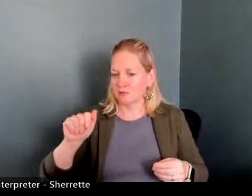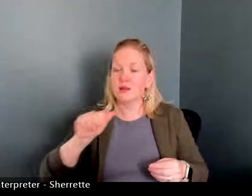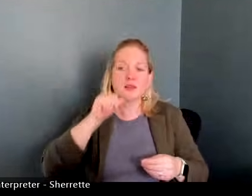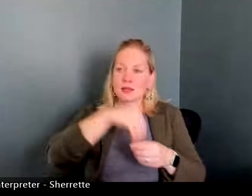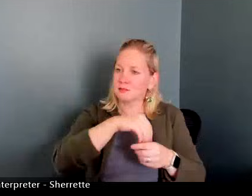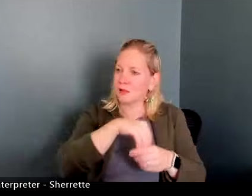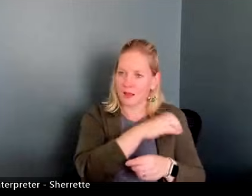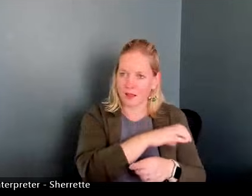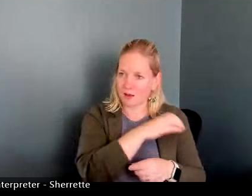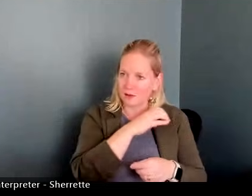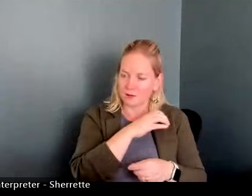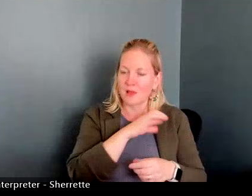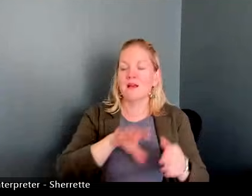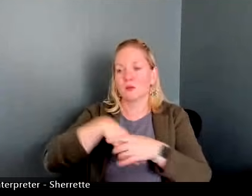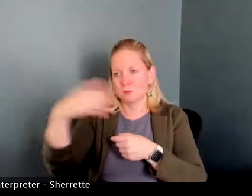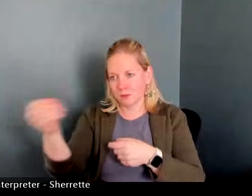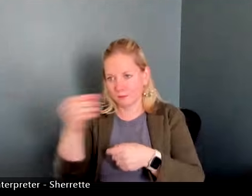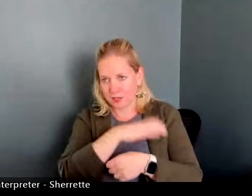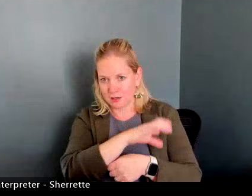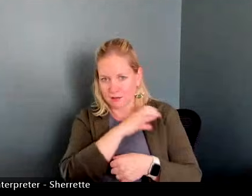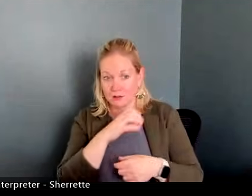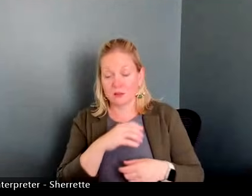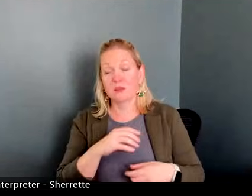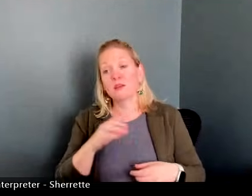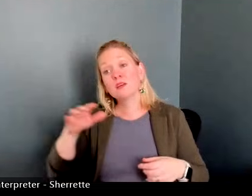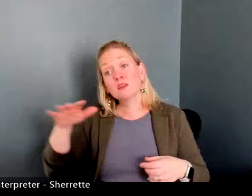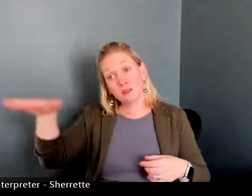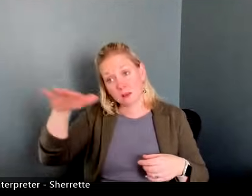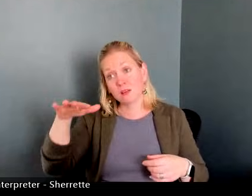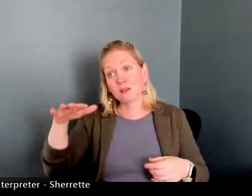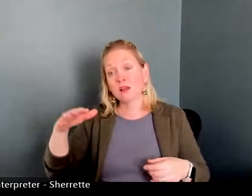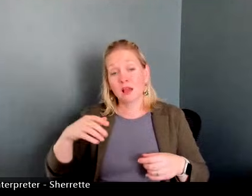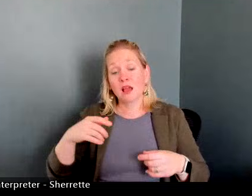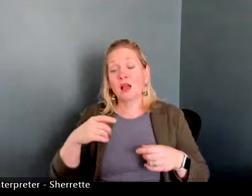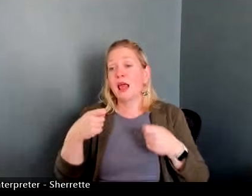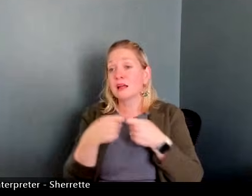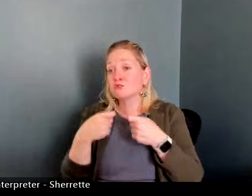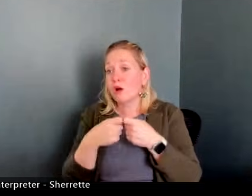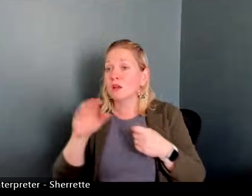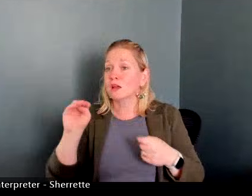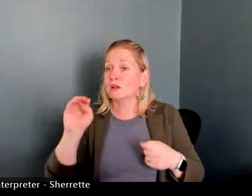get out there. There's a lot of work being done using electronic media. And certainly, you know,